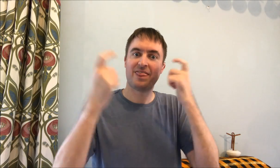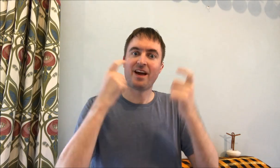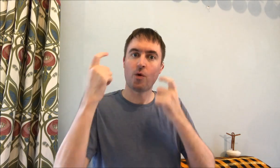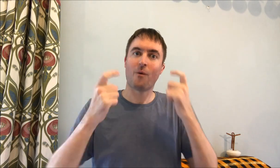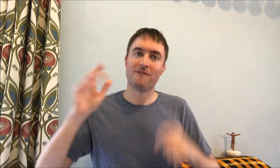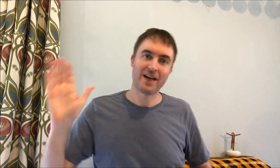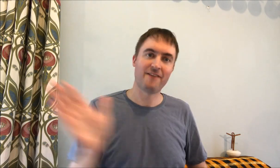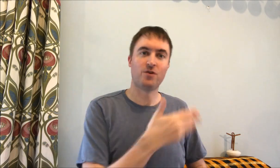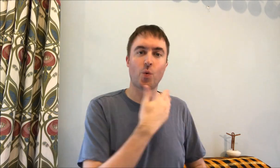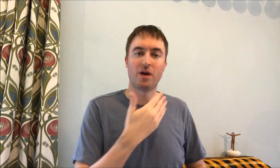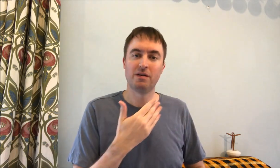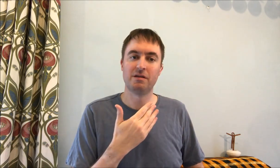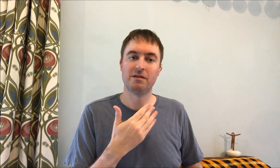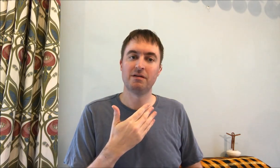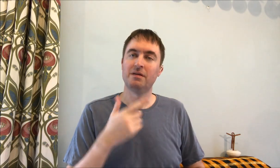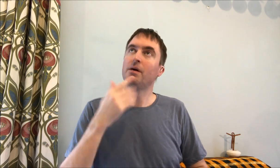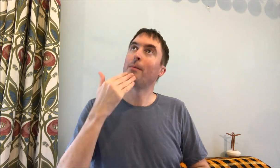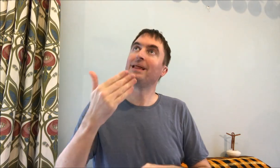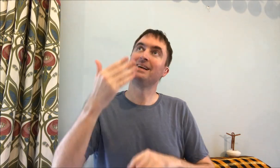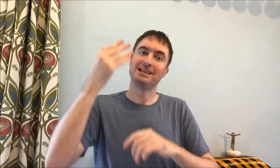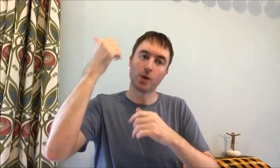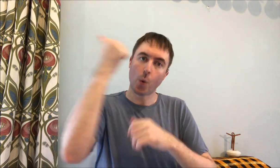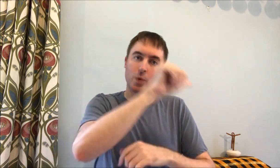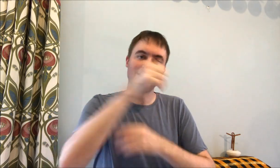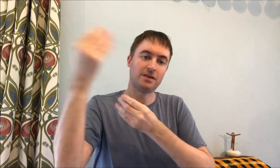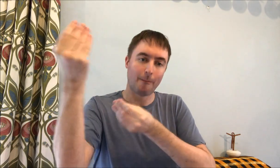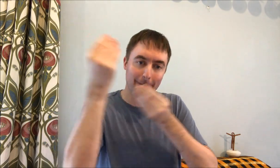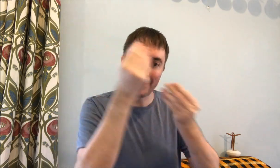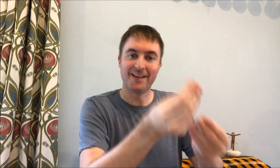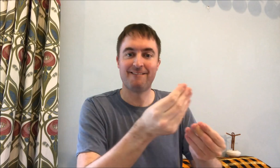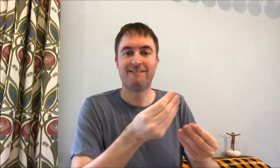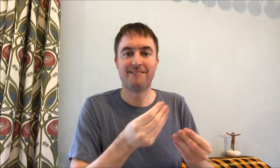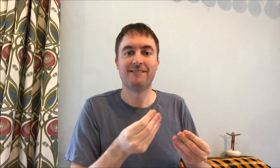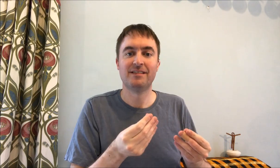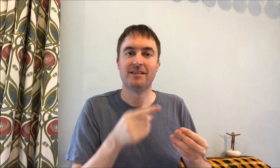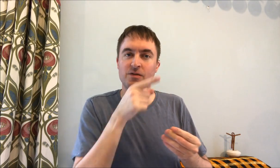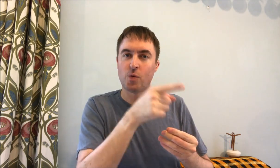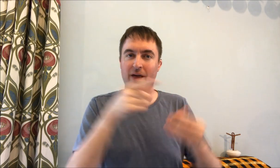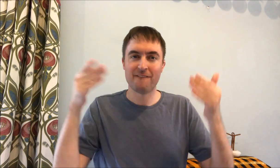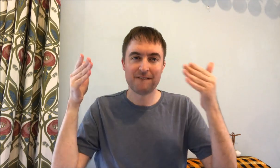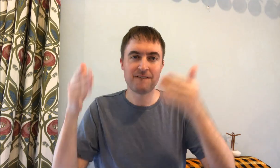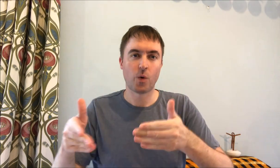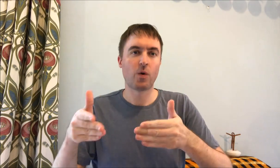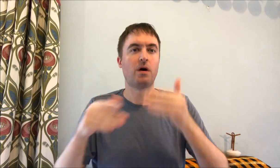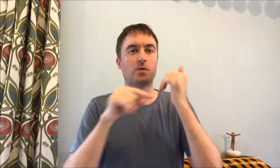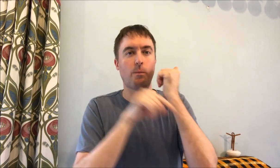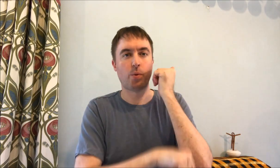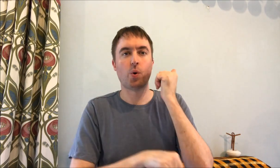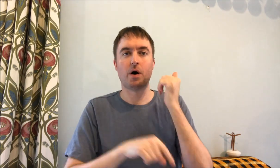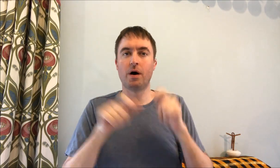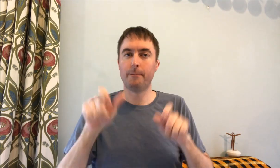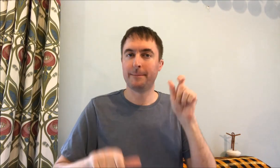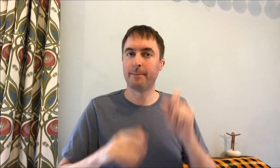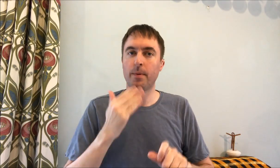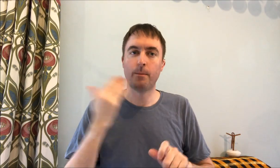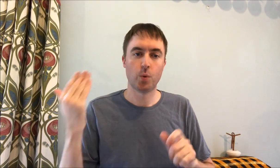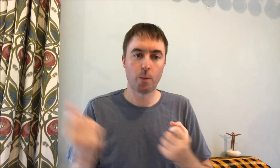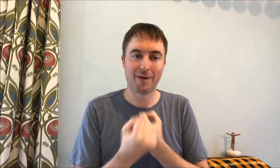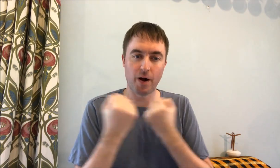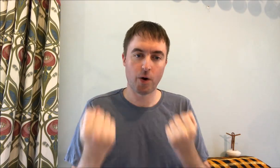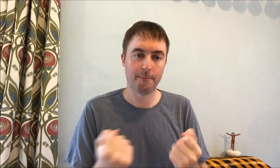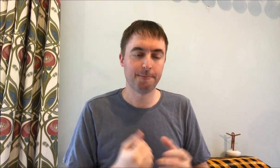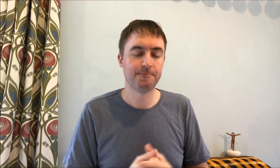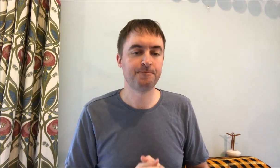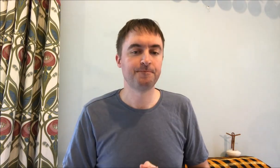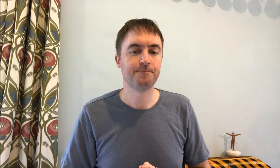Please give them the wisdom they need to serve the common good and prioritise the poor and the powerless.